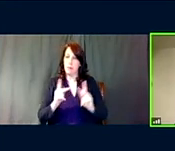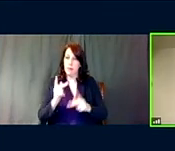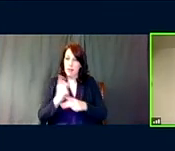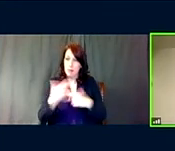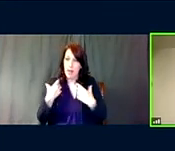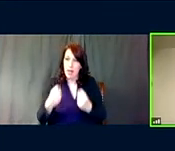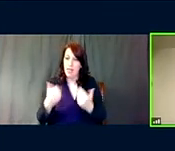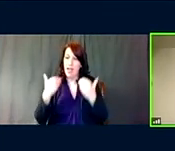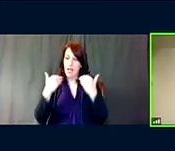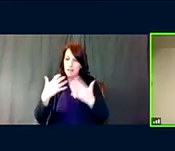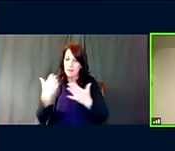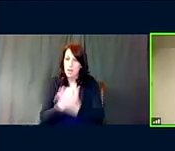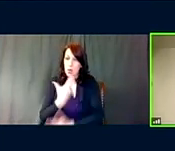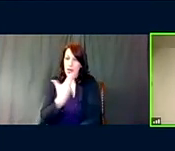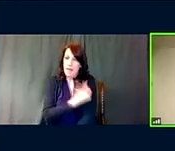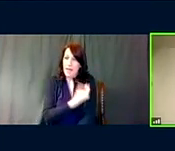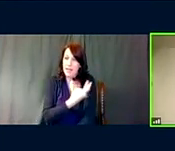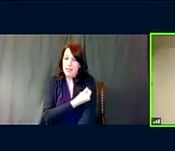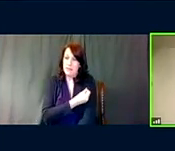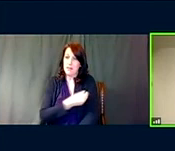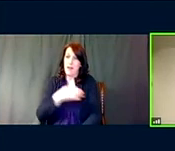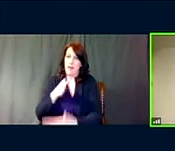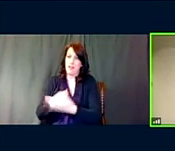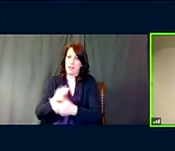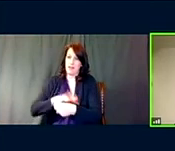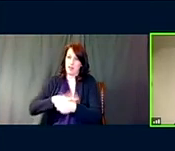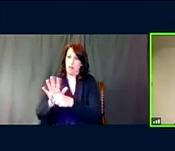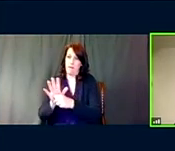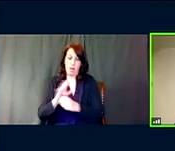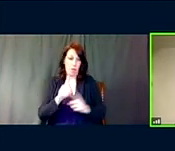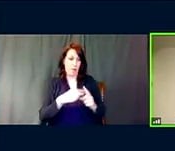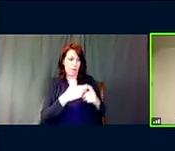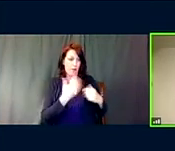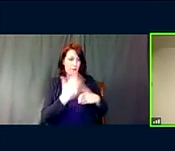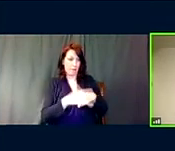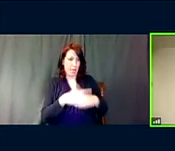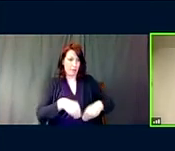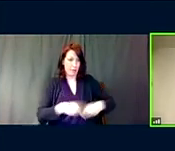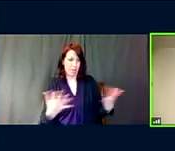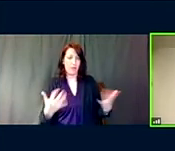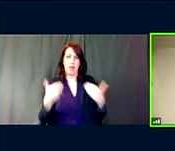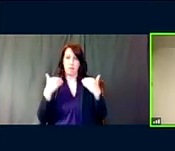OR MAKING SURE PEOPLE GET VACCINATED, FOR EXAMPLE, AGAINST COVID ONCE THE VACCINE BECOMES